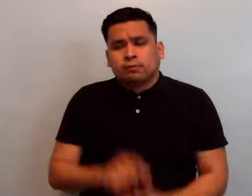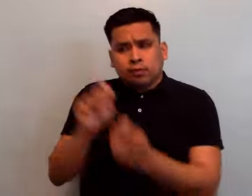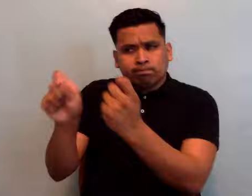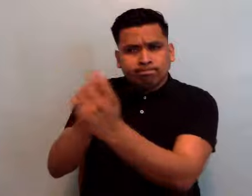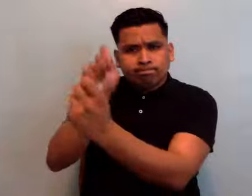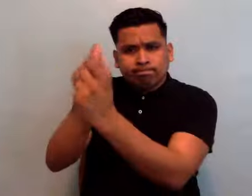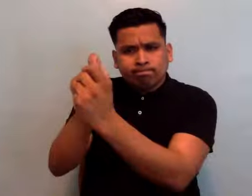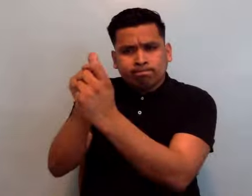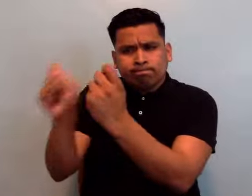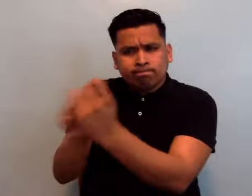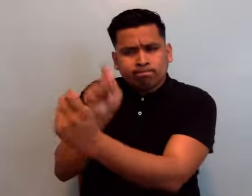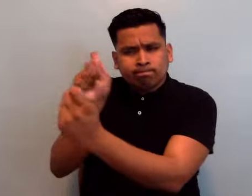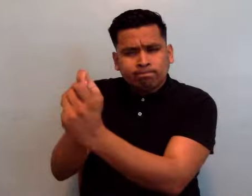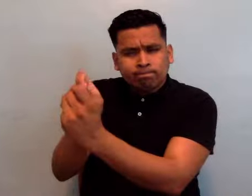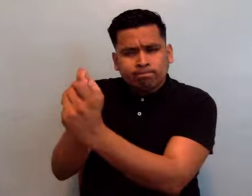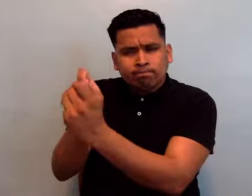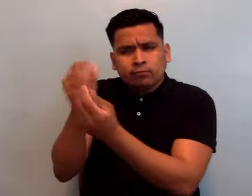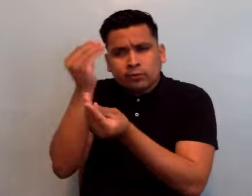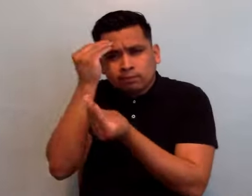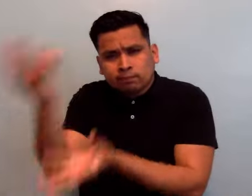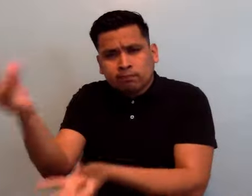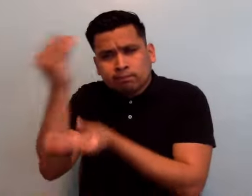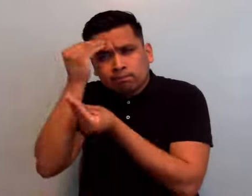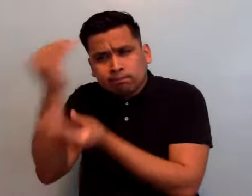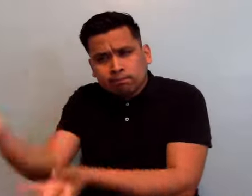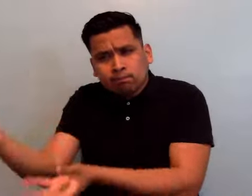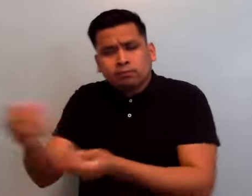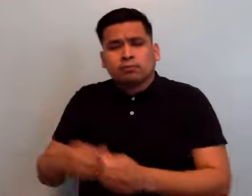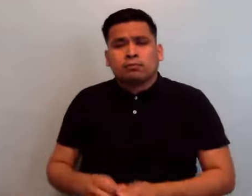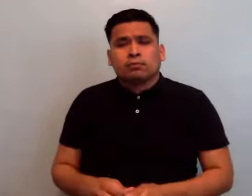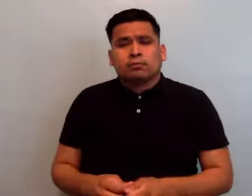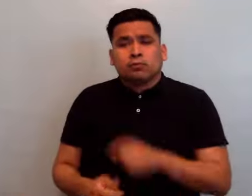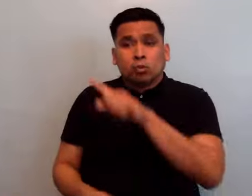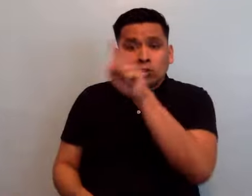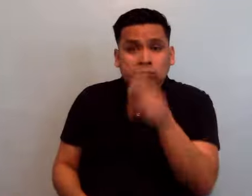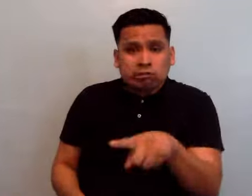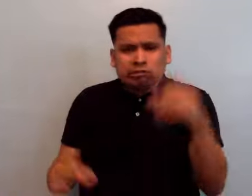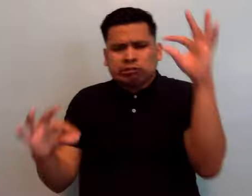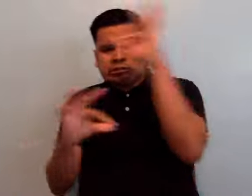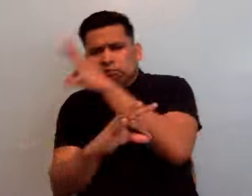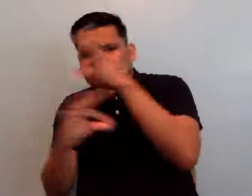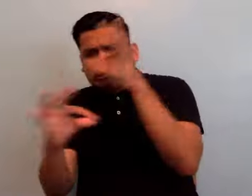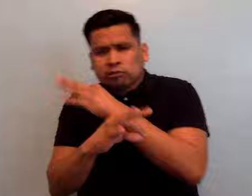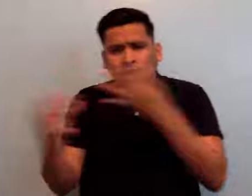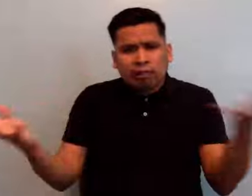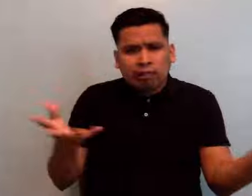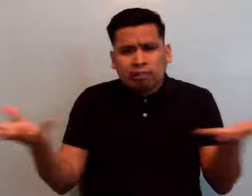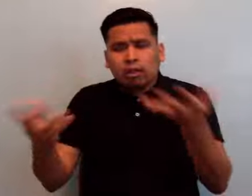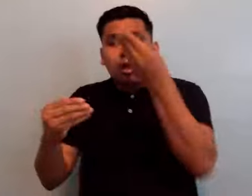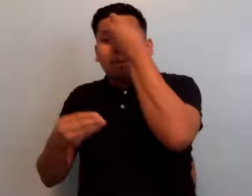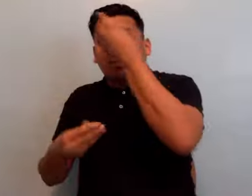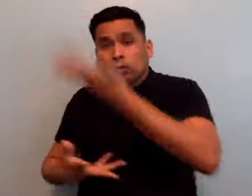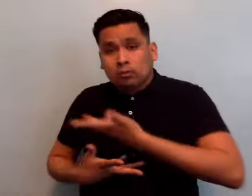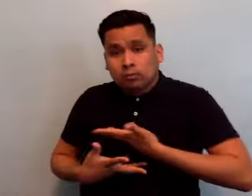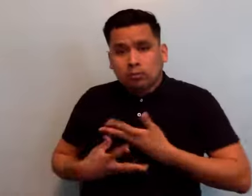A CDI will clarify the specifics of what was just communicated and check for questions and understanding.